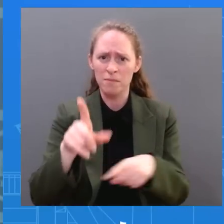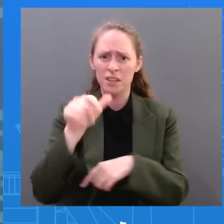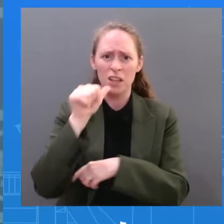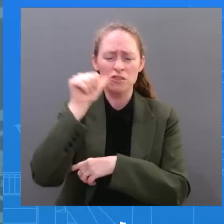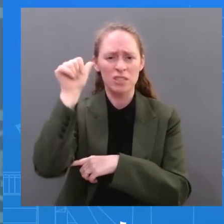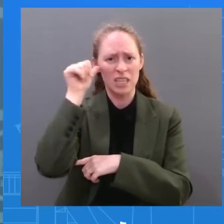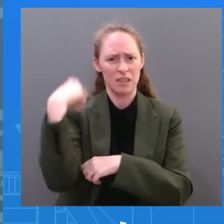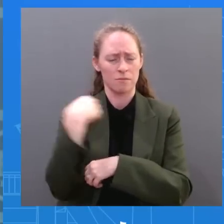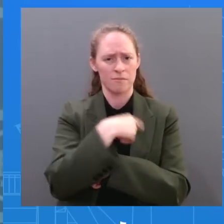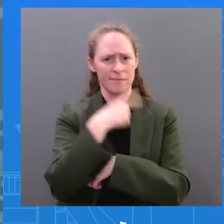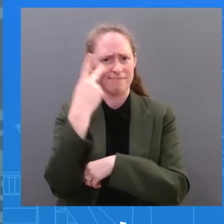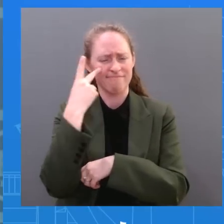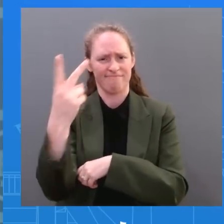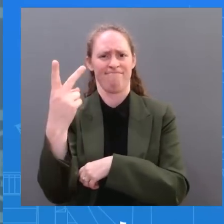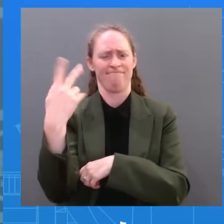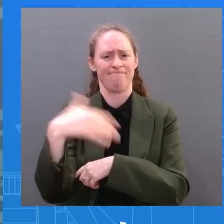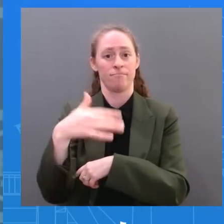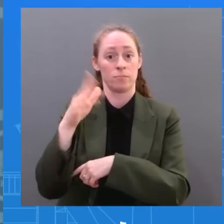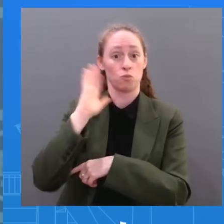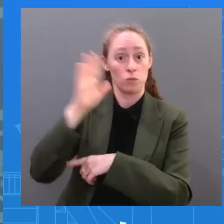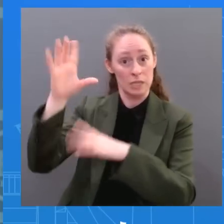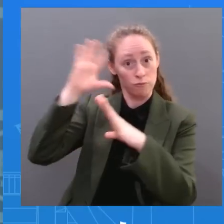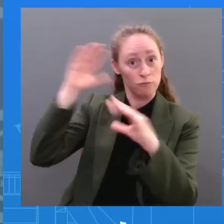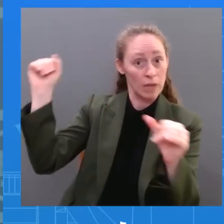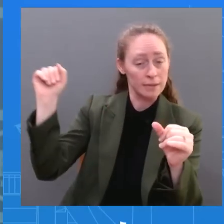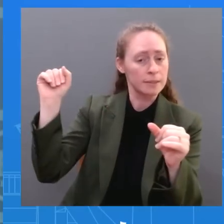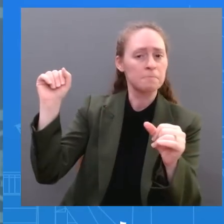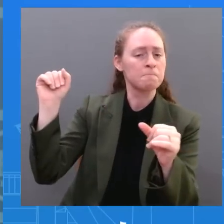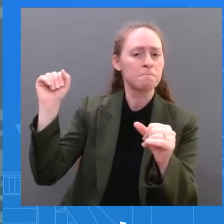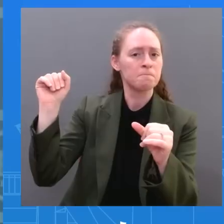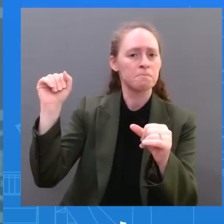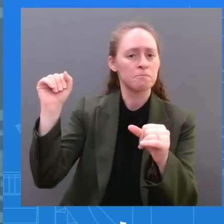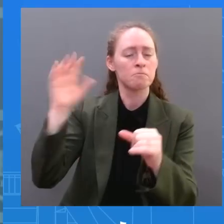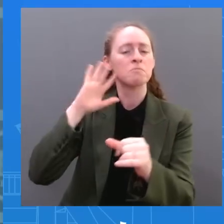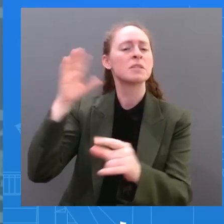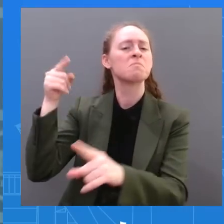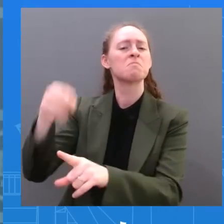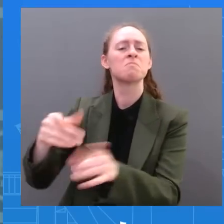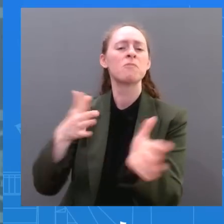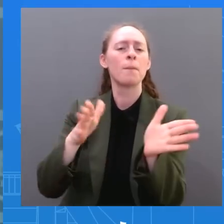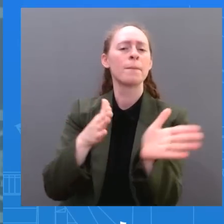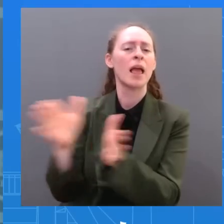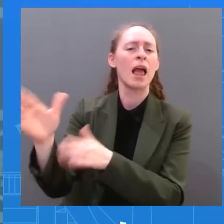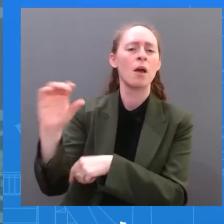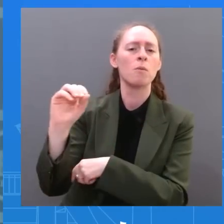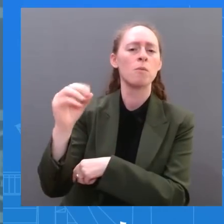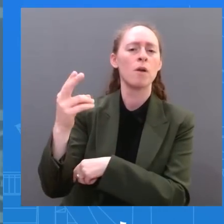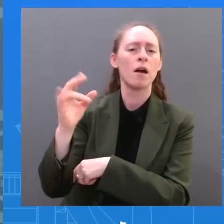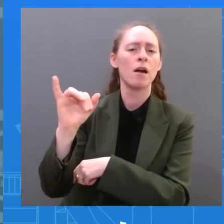He'll go to -- again, he'll go to Ohio, where he's going to talk about the Rescue Plan, the Special Finance --